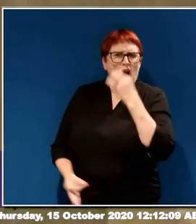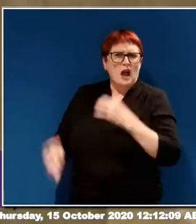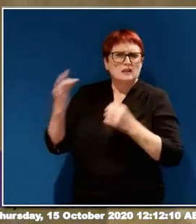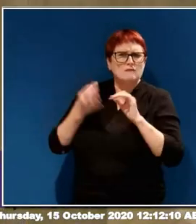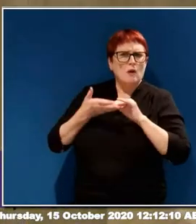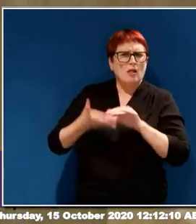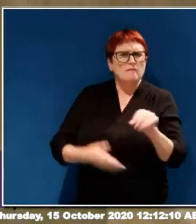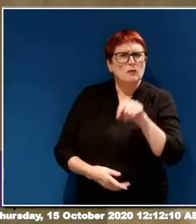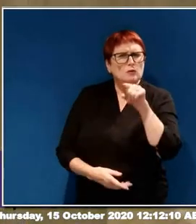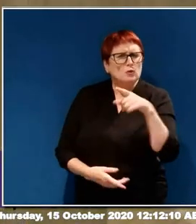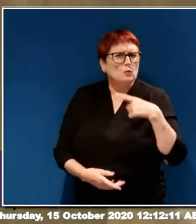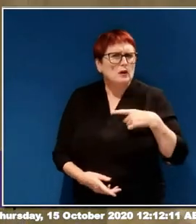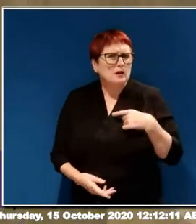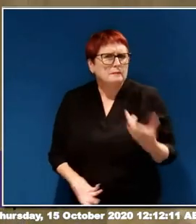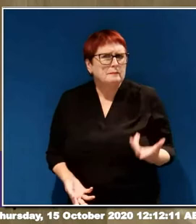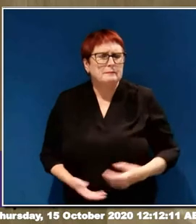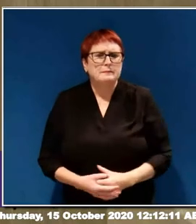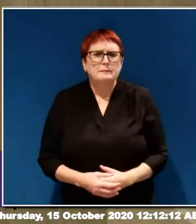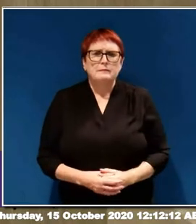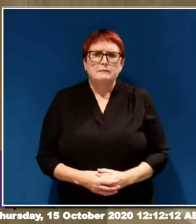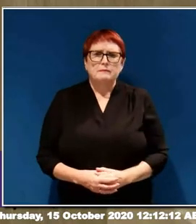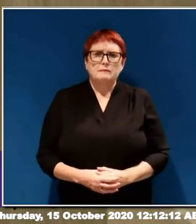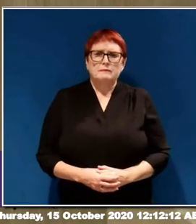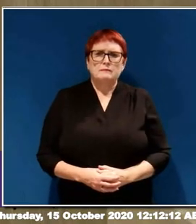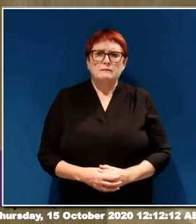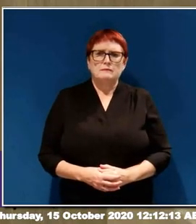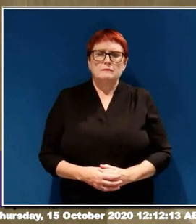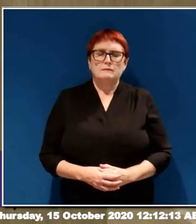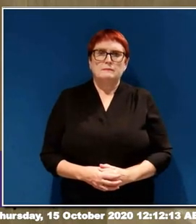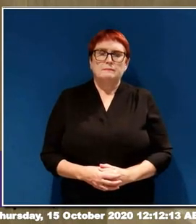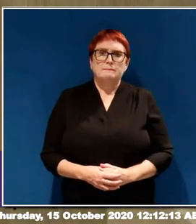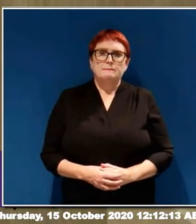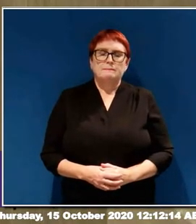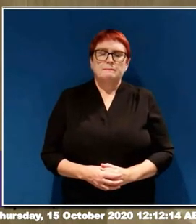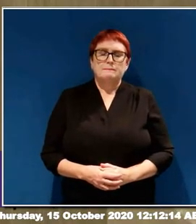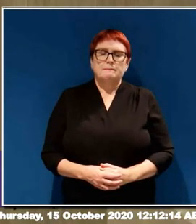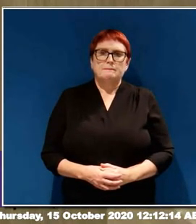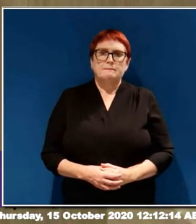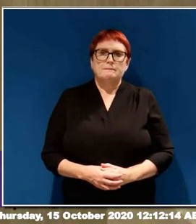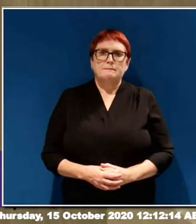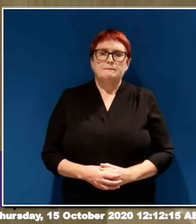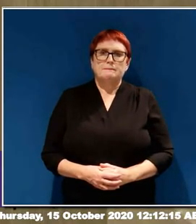Probably it's a solid knowledge of the policies, procedures,